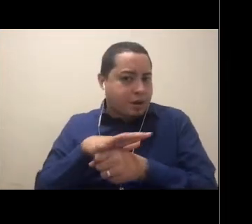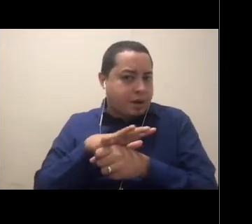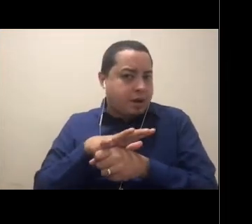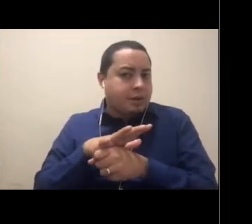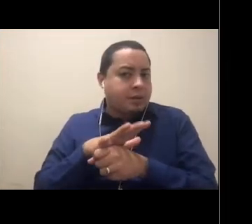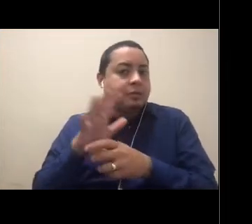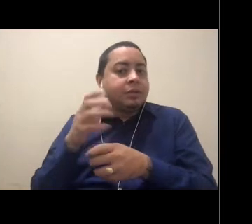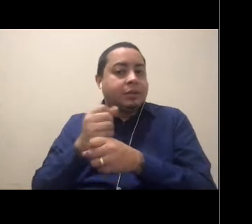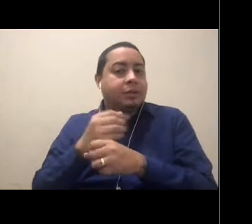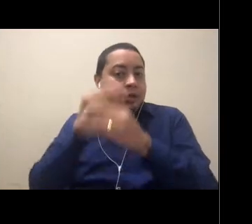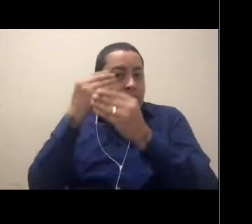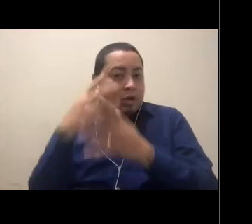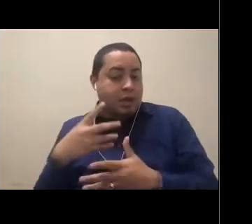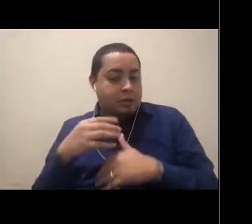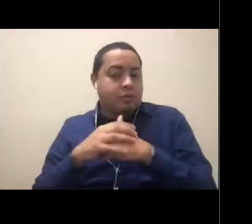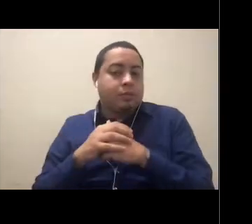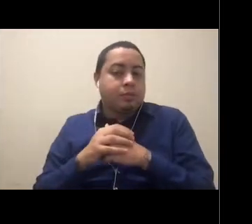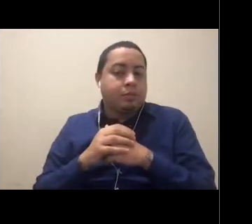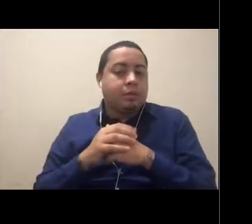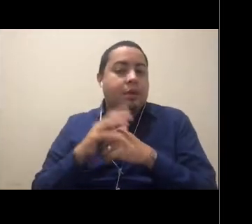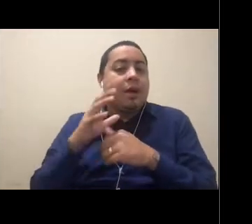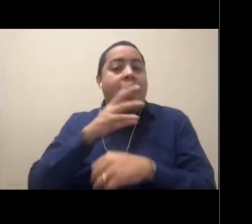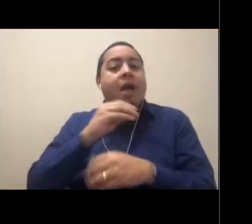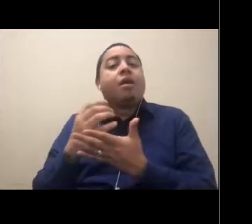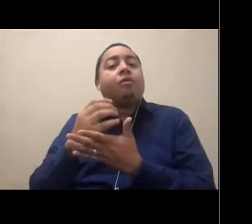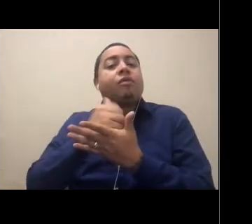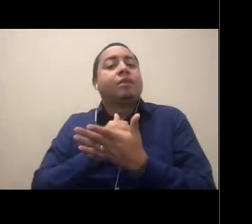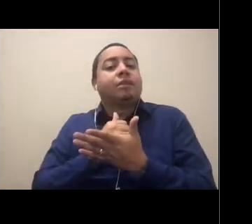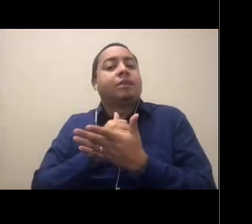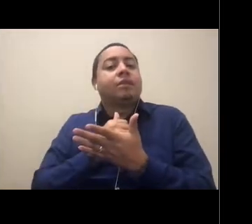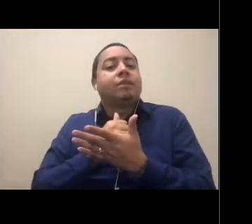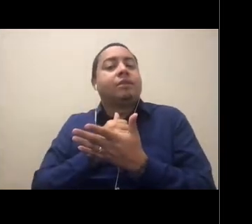And they receive data from different satellites in different orbits.